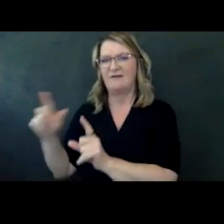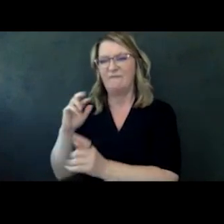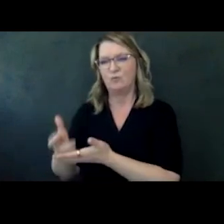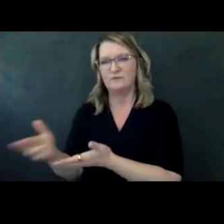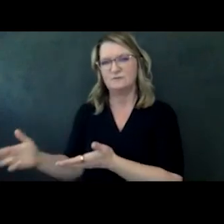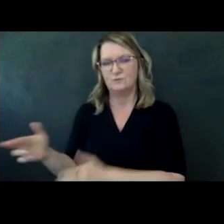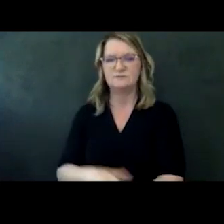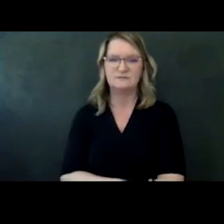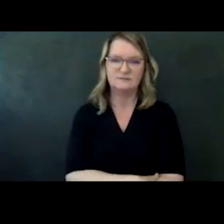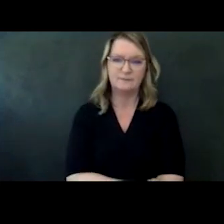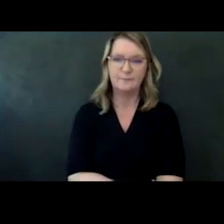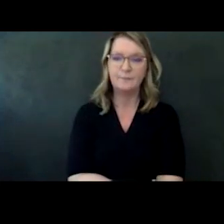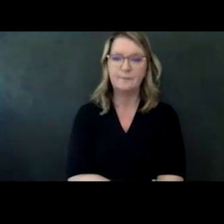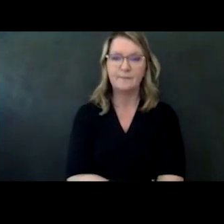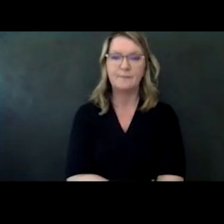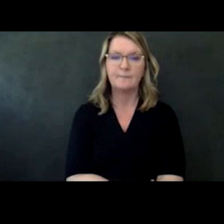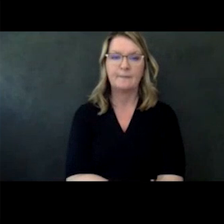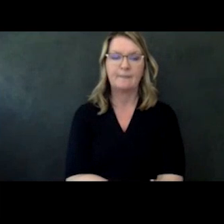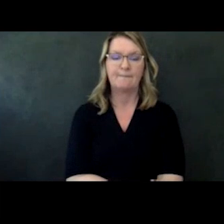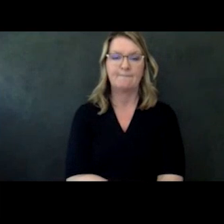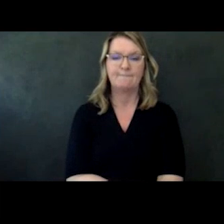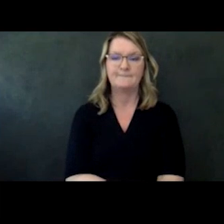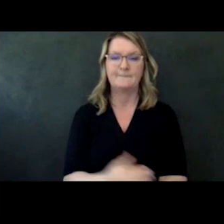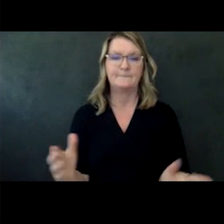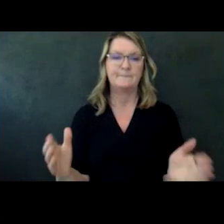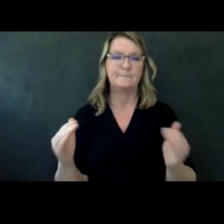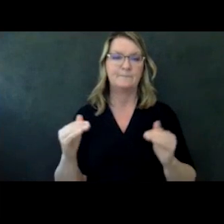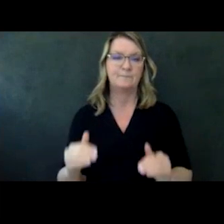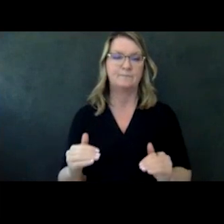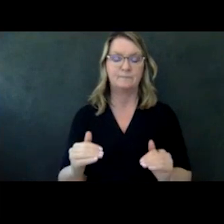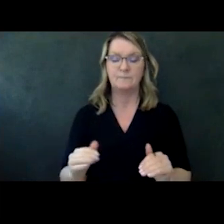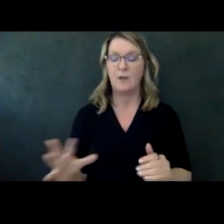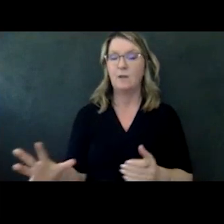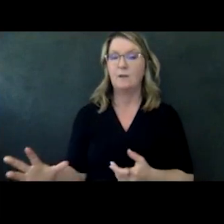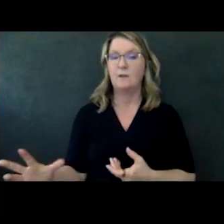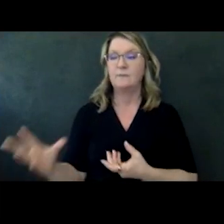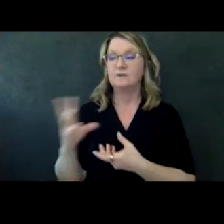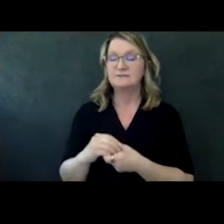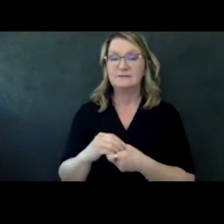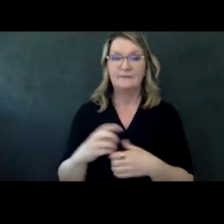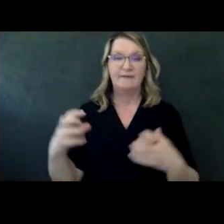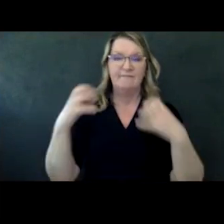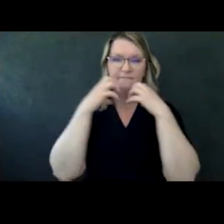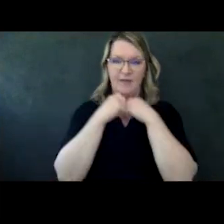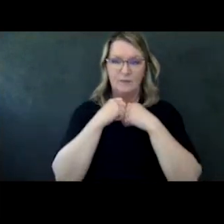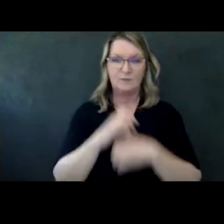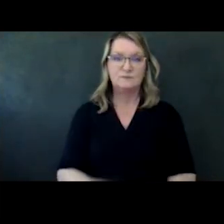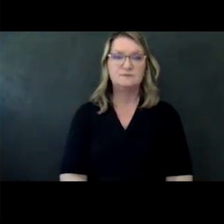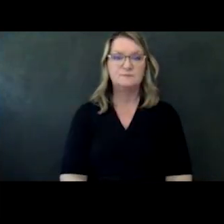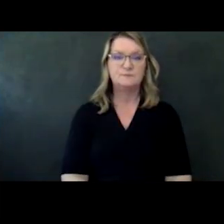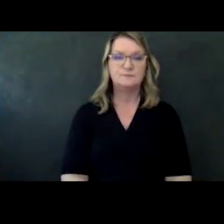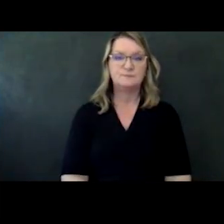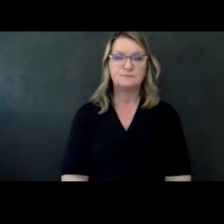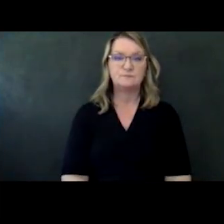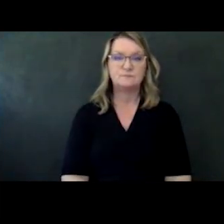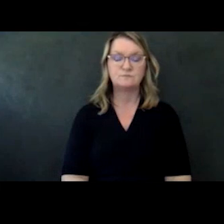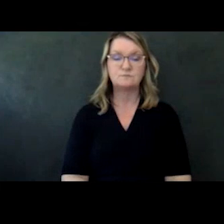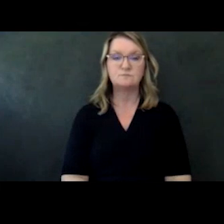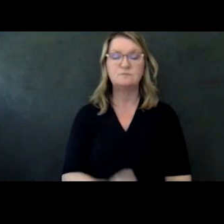Slide 15, Participant Values. As we wrap up the audience section, I want to briefly review a few